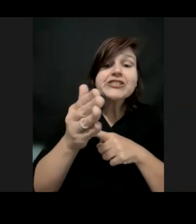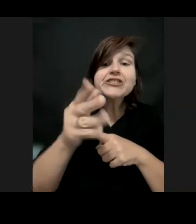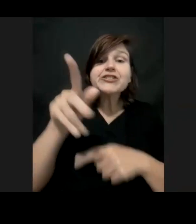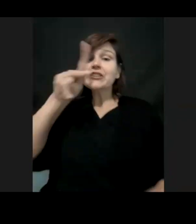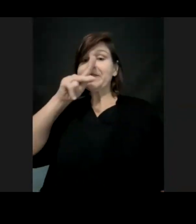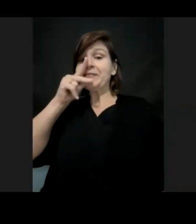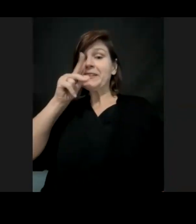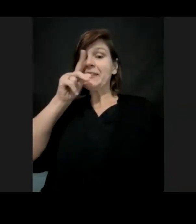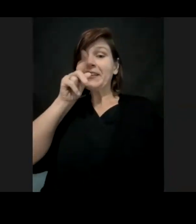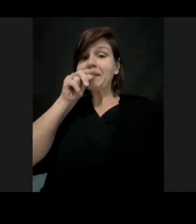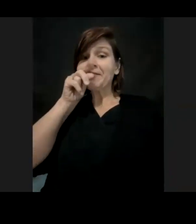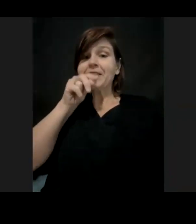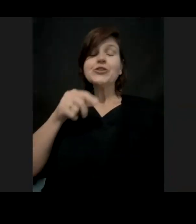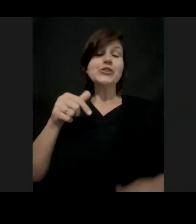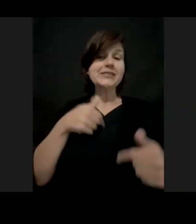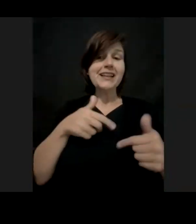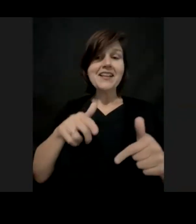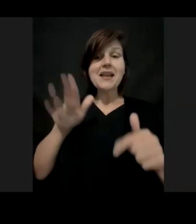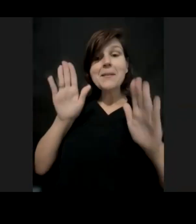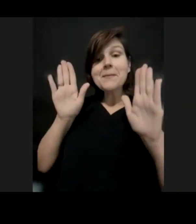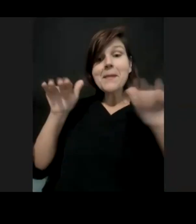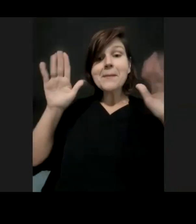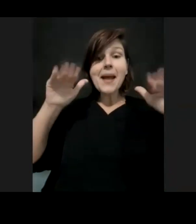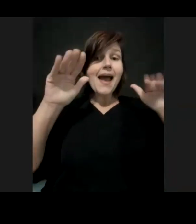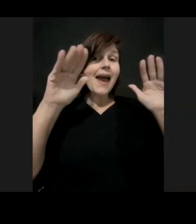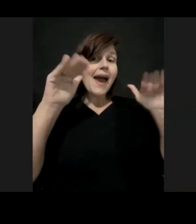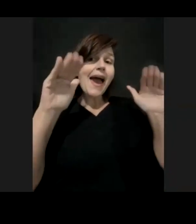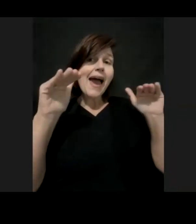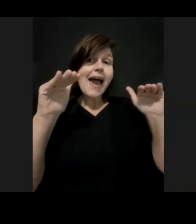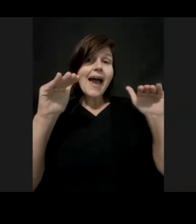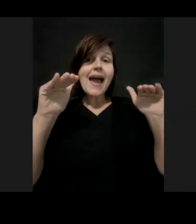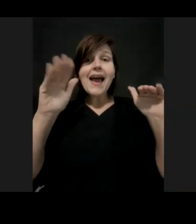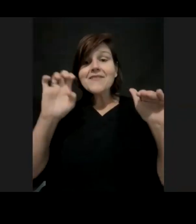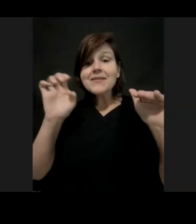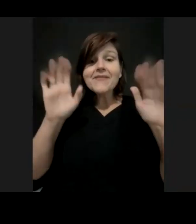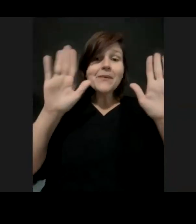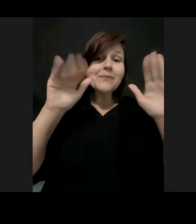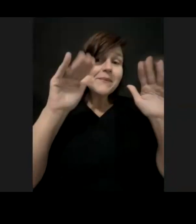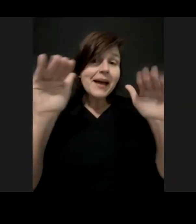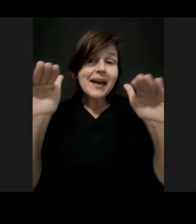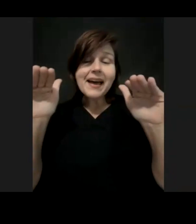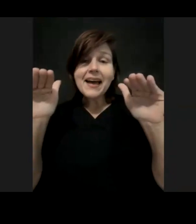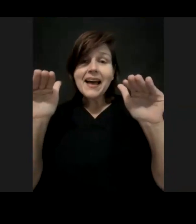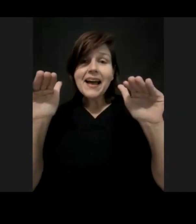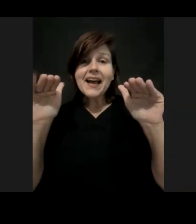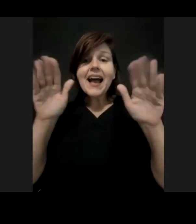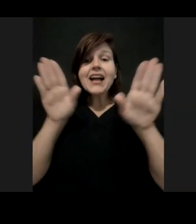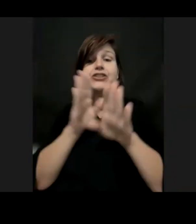“Goodbye,” shouted Alishaaa the Kingfisher, as she flew away!